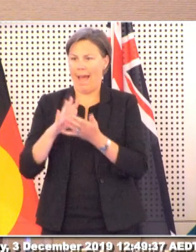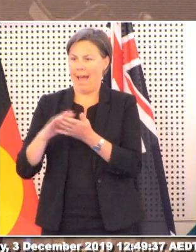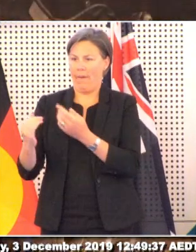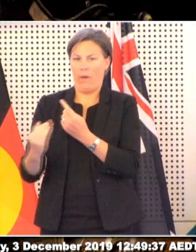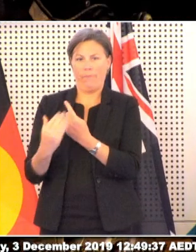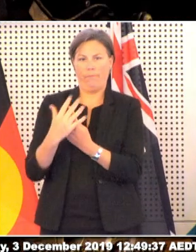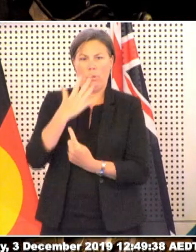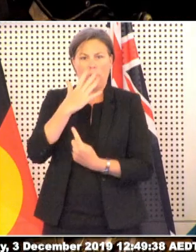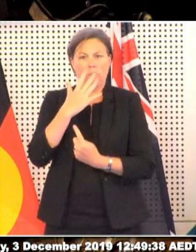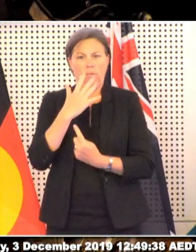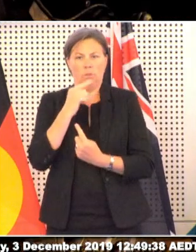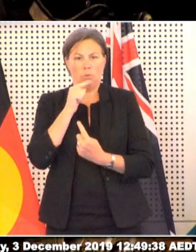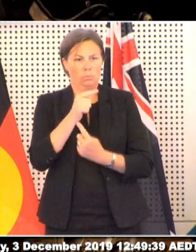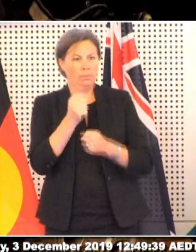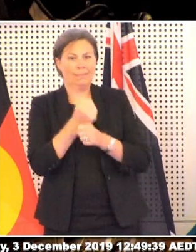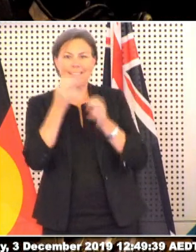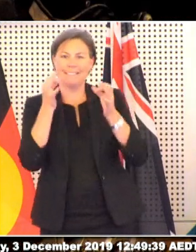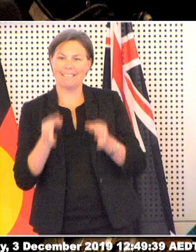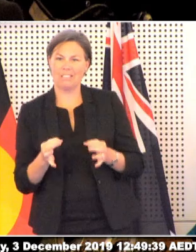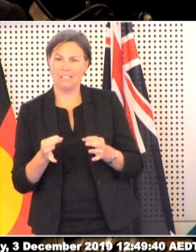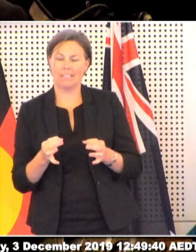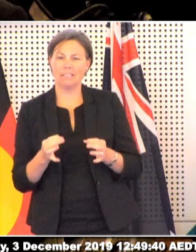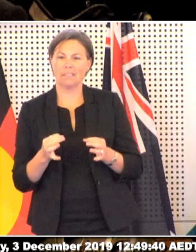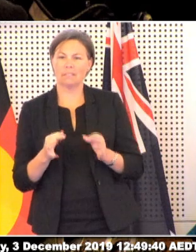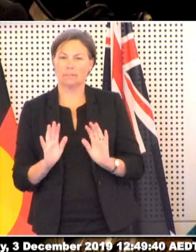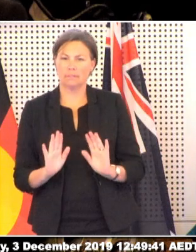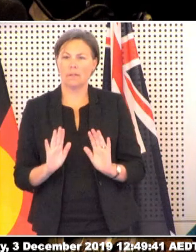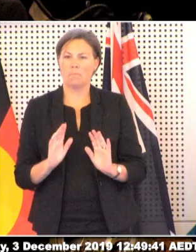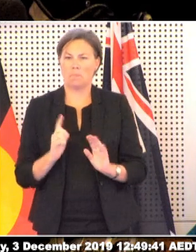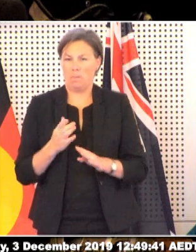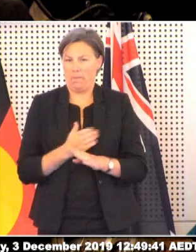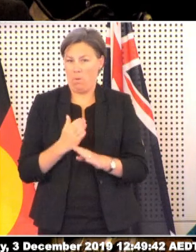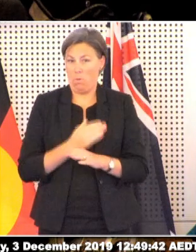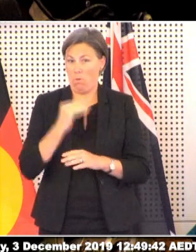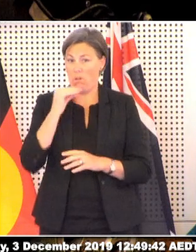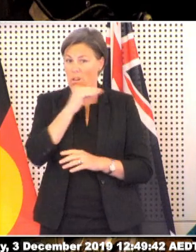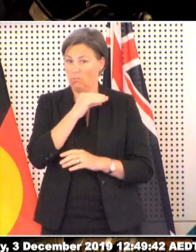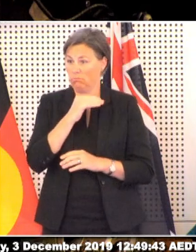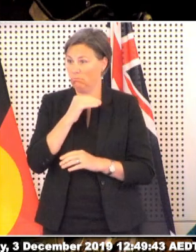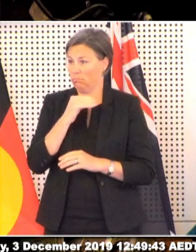touching on a human rights framework. But just perhaps before the lunch adjournment, can we deal with this one